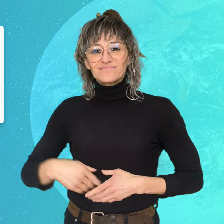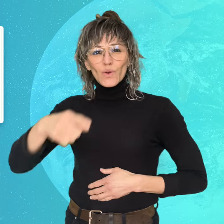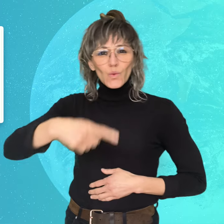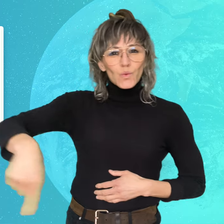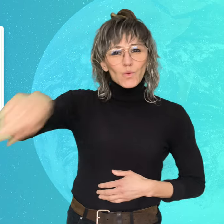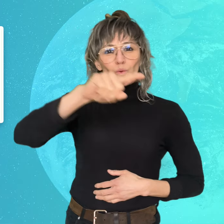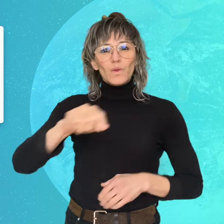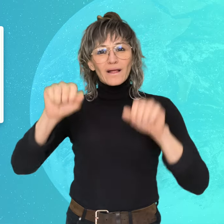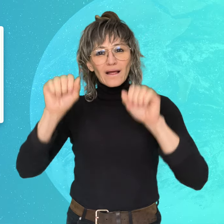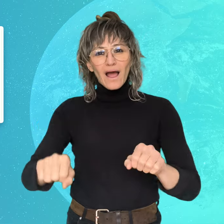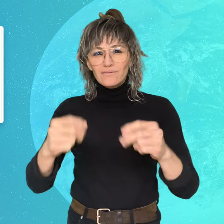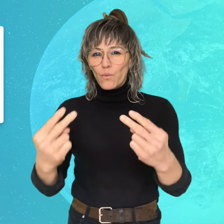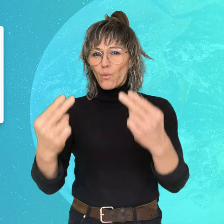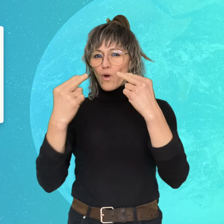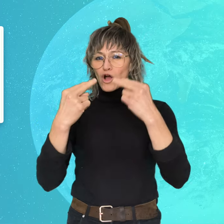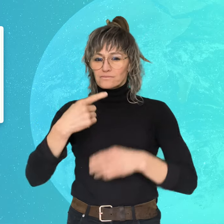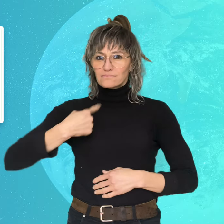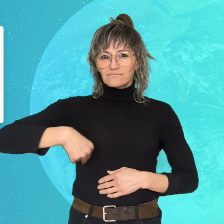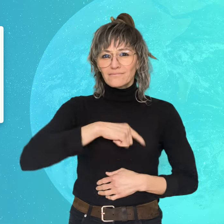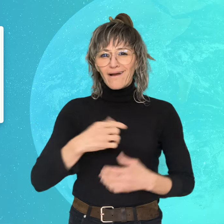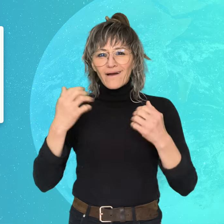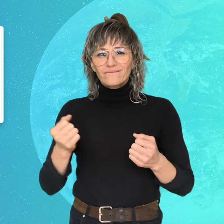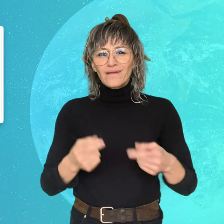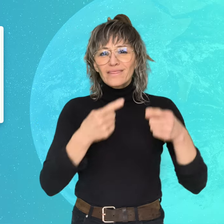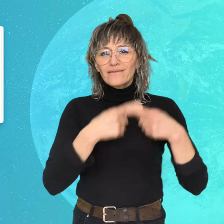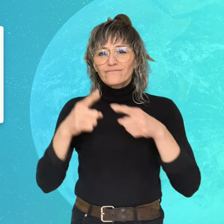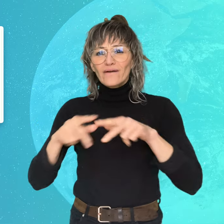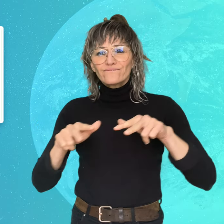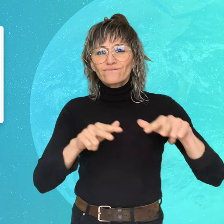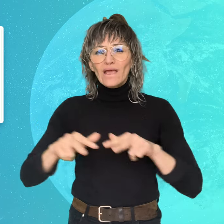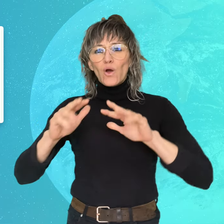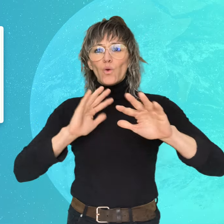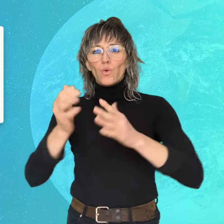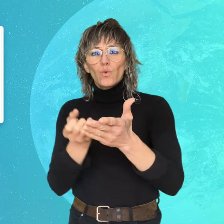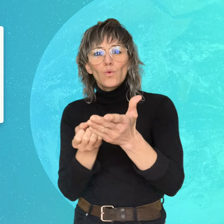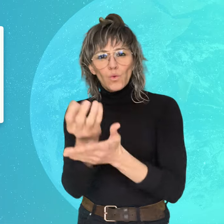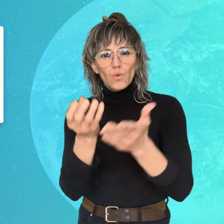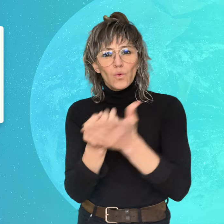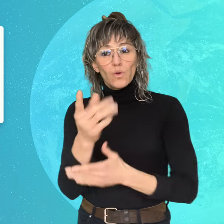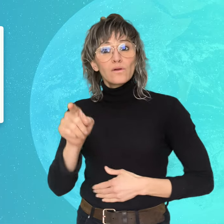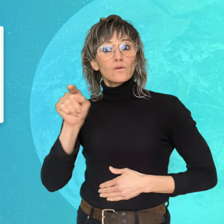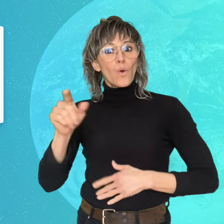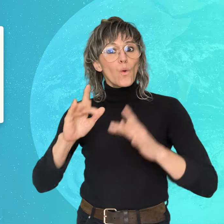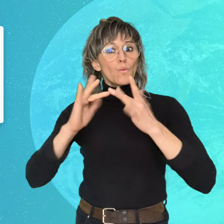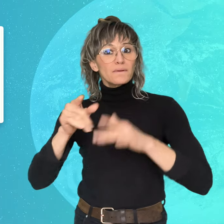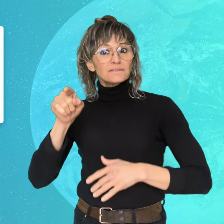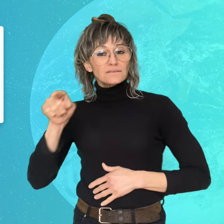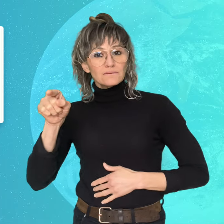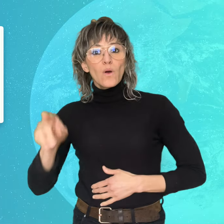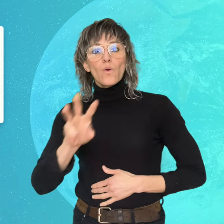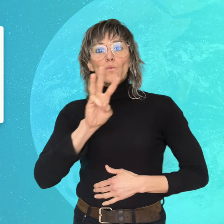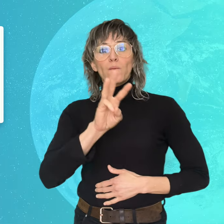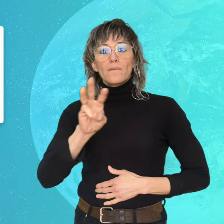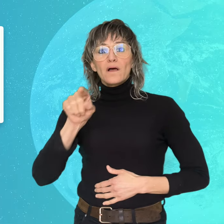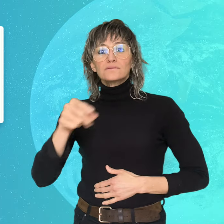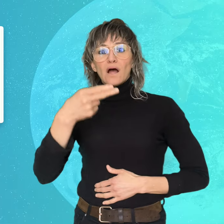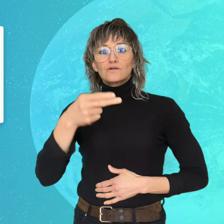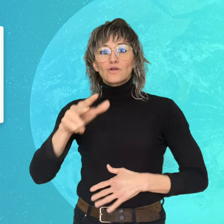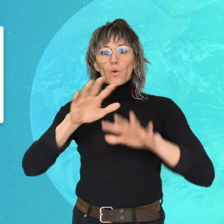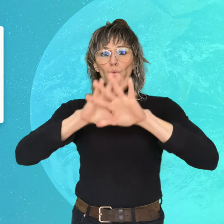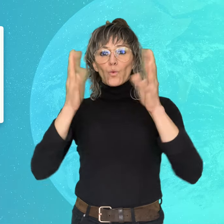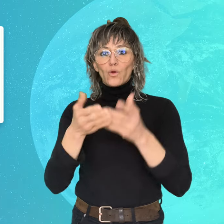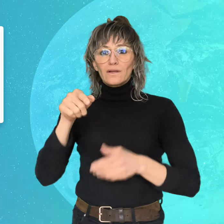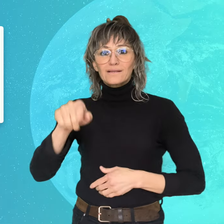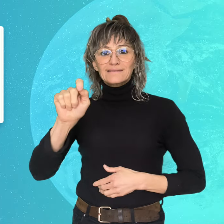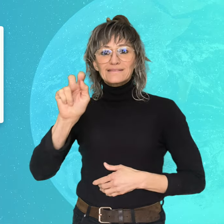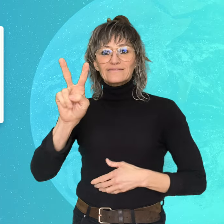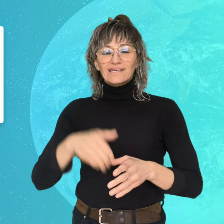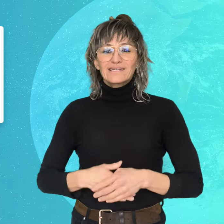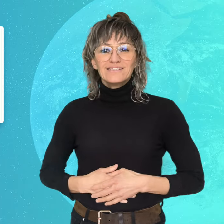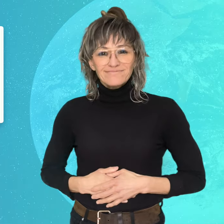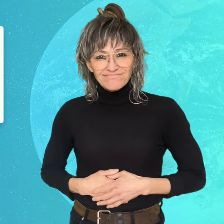You can watch all of our videos at www.h3world.tv.